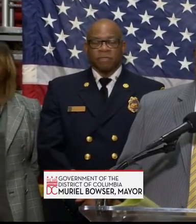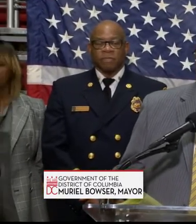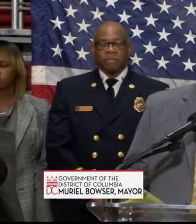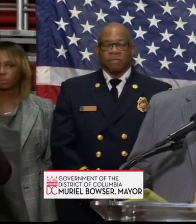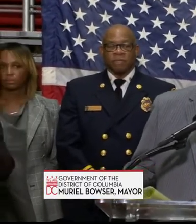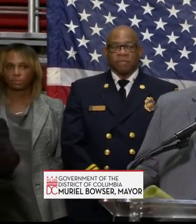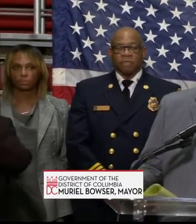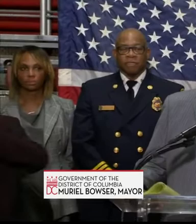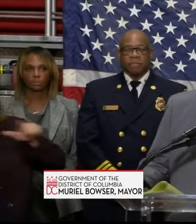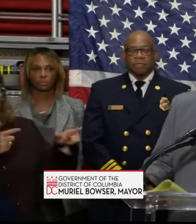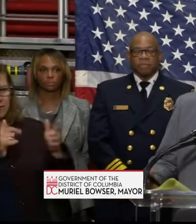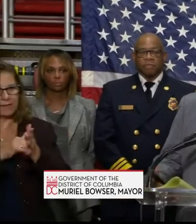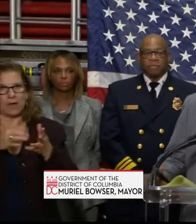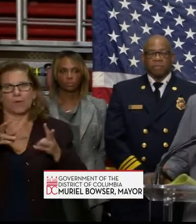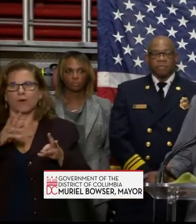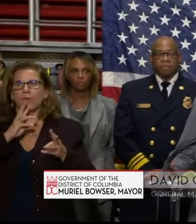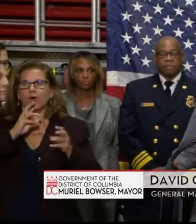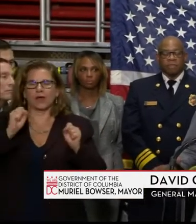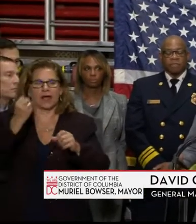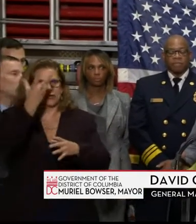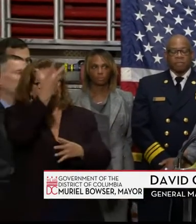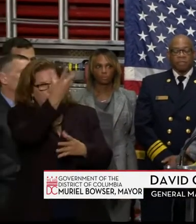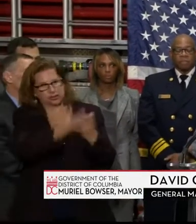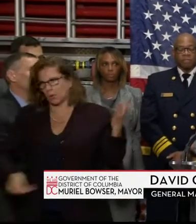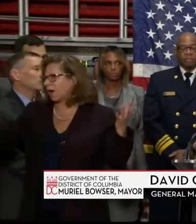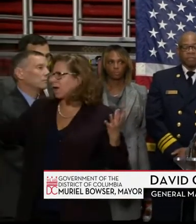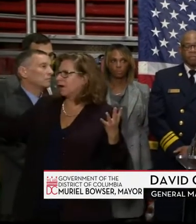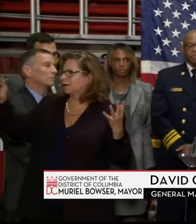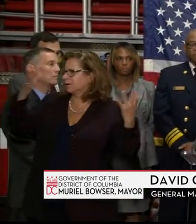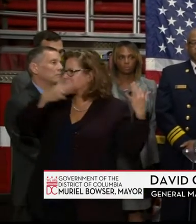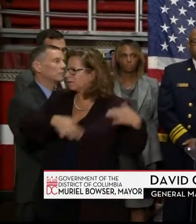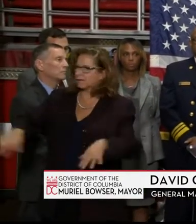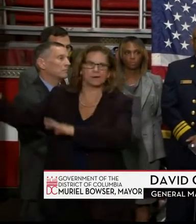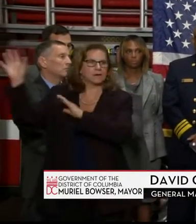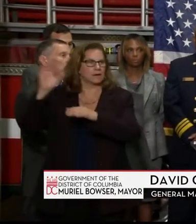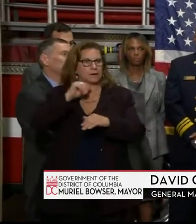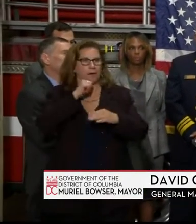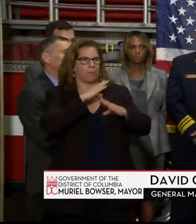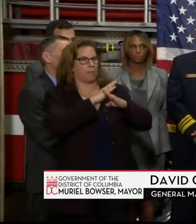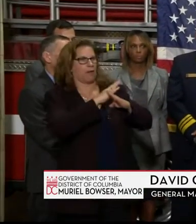ON TOP OF THAT WE ARE ALSO GOING TO HAVE APPROXIMATELY 500 OF OUR